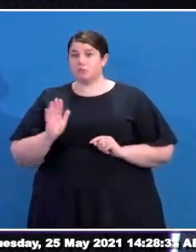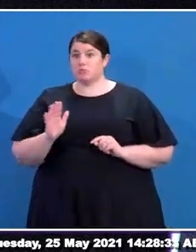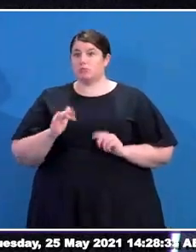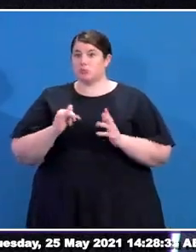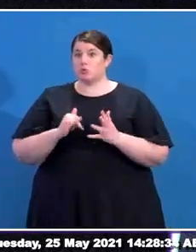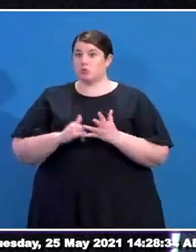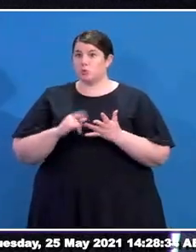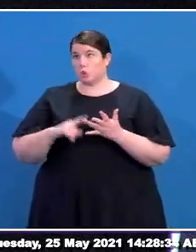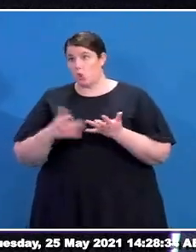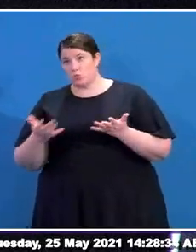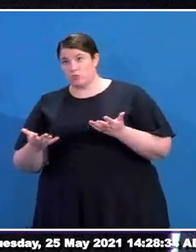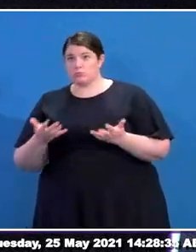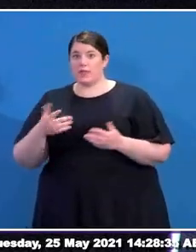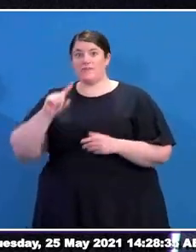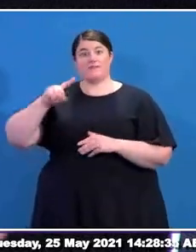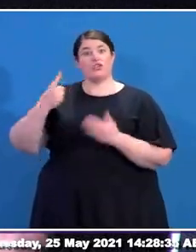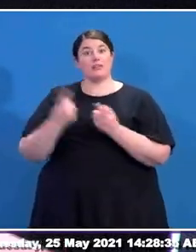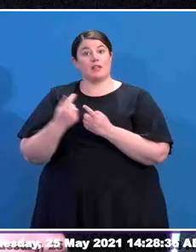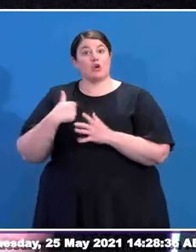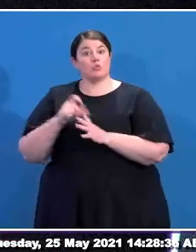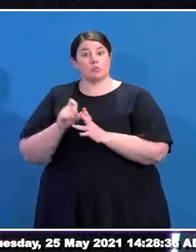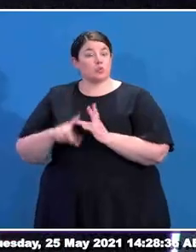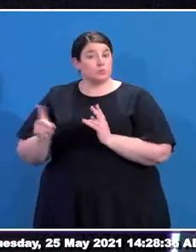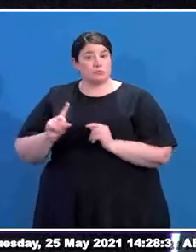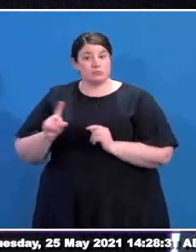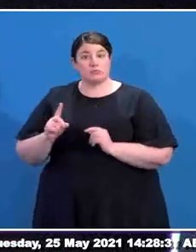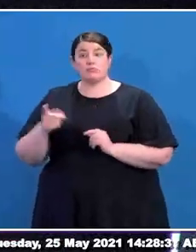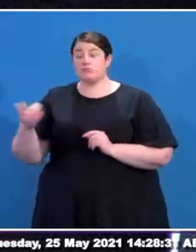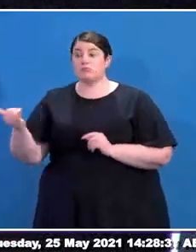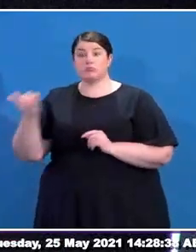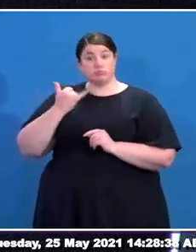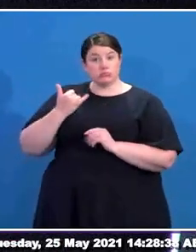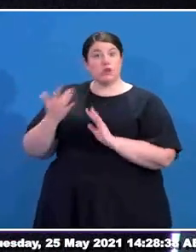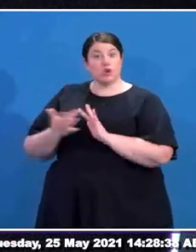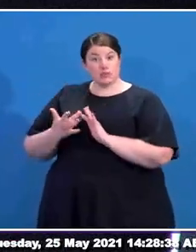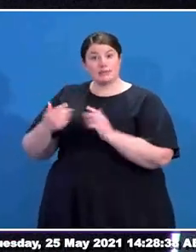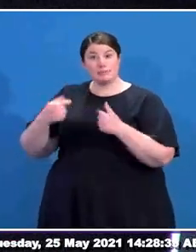Essentially, the first thing that happens is I'm contacted and I'm explained that